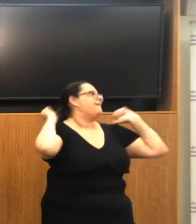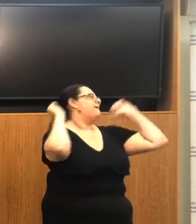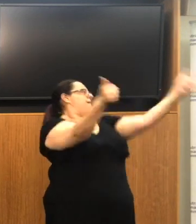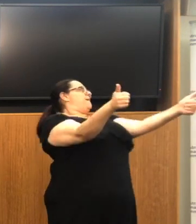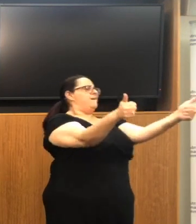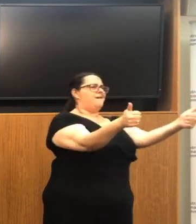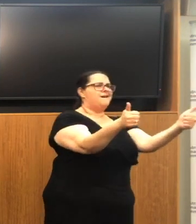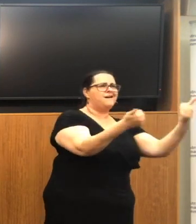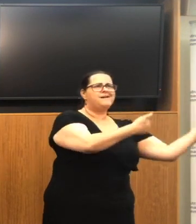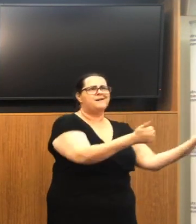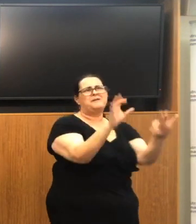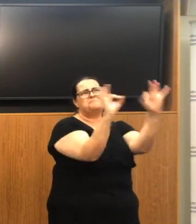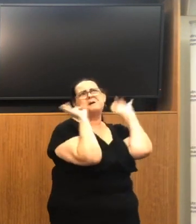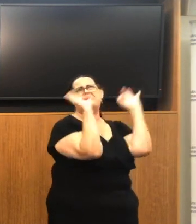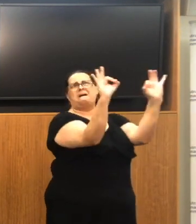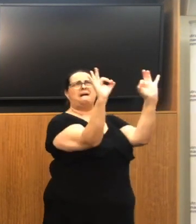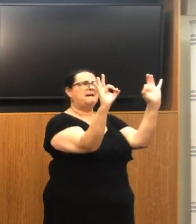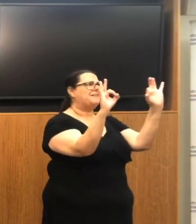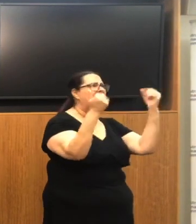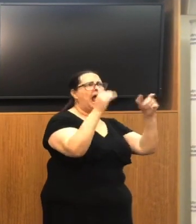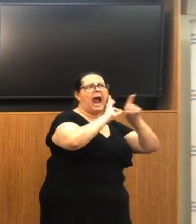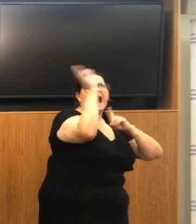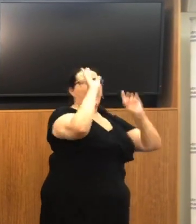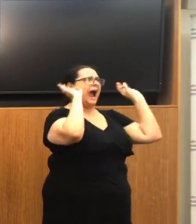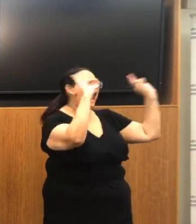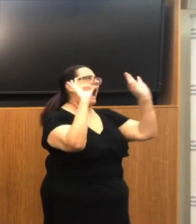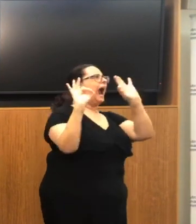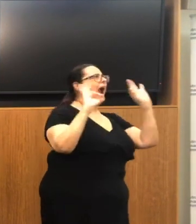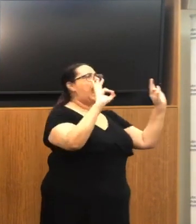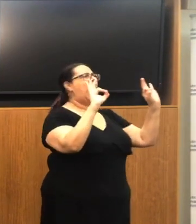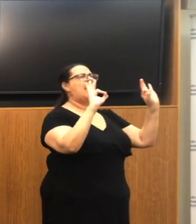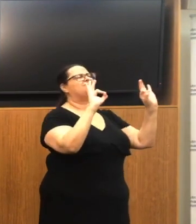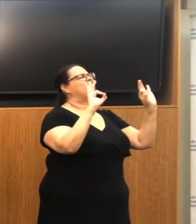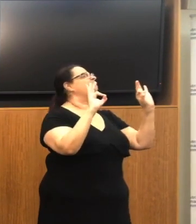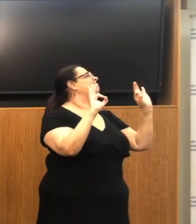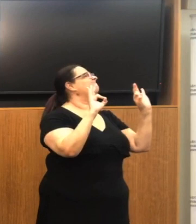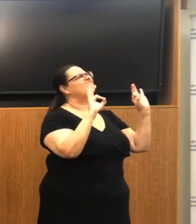gonna get better and everything's gonna be okay.